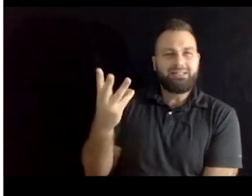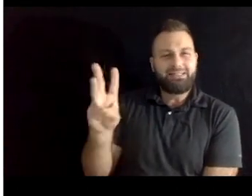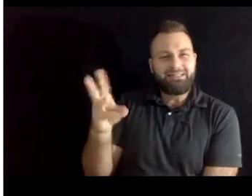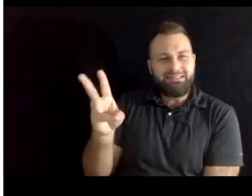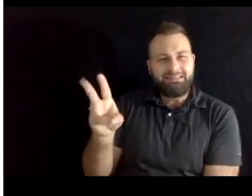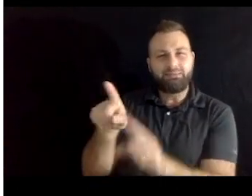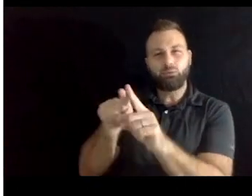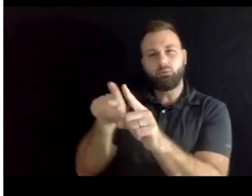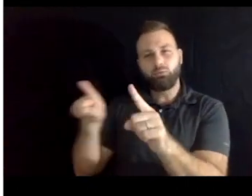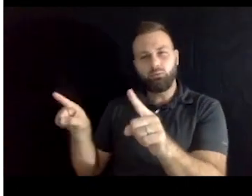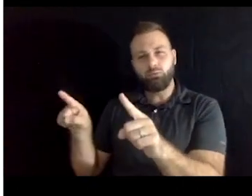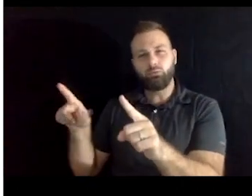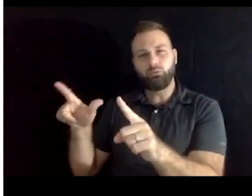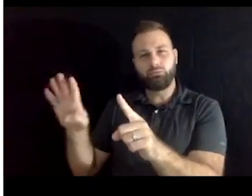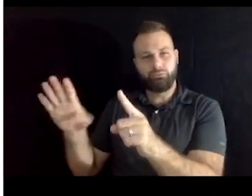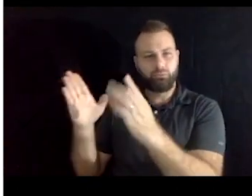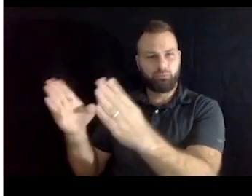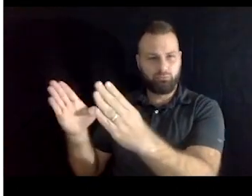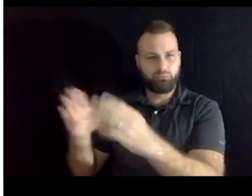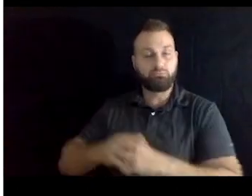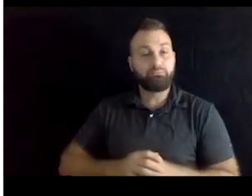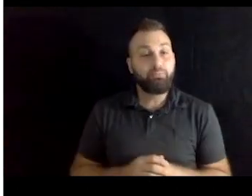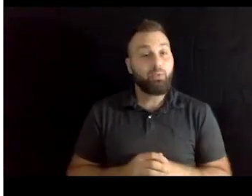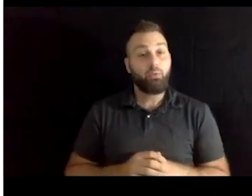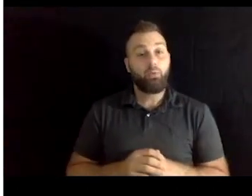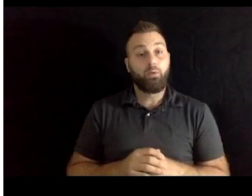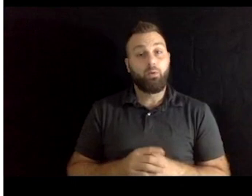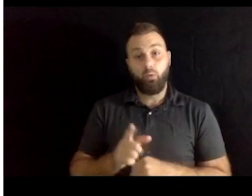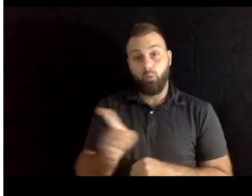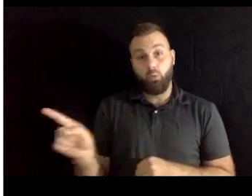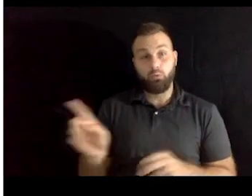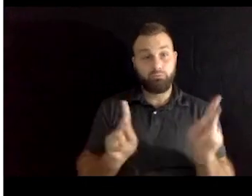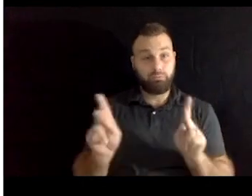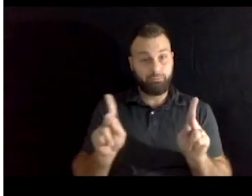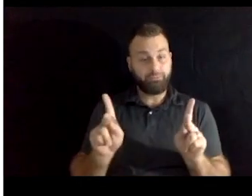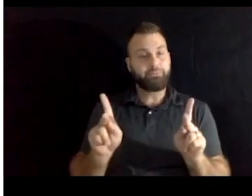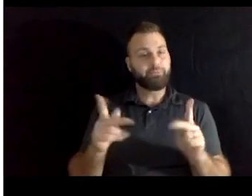individuals age 16 to 24. These are people that are leaving adolescence